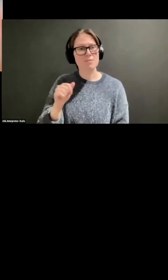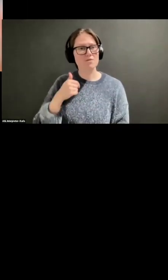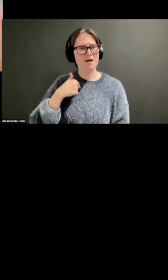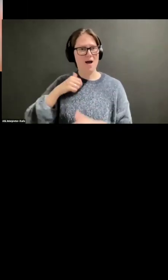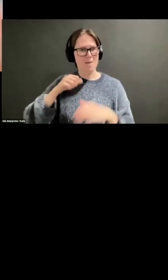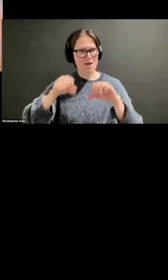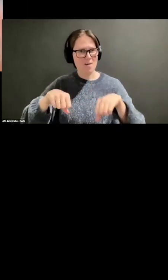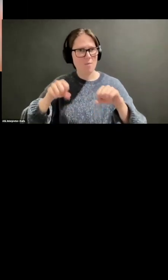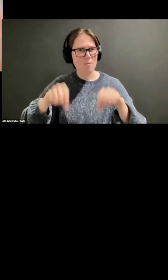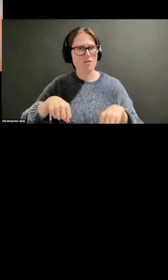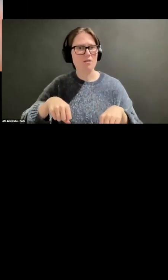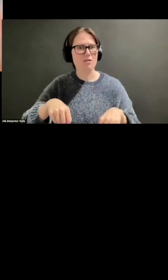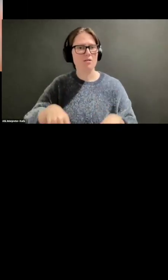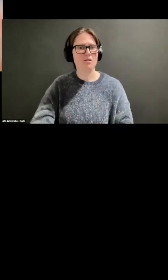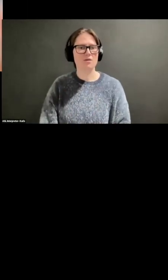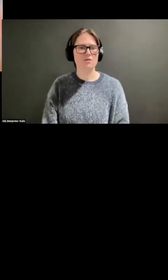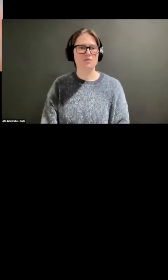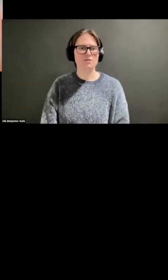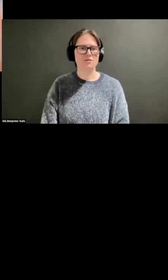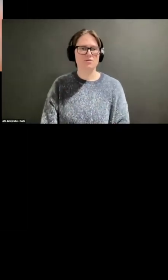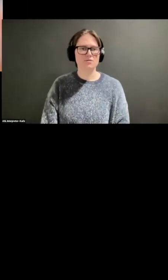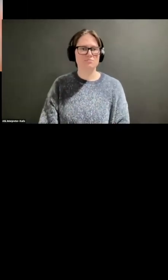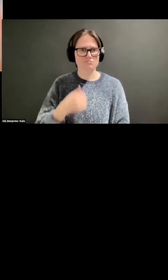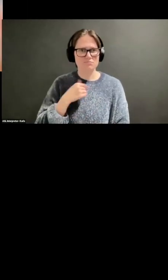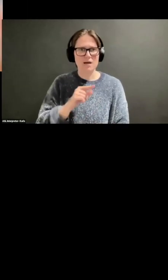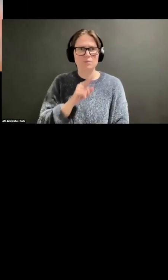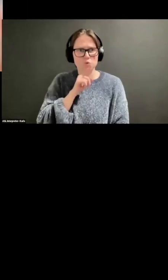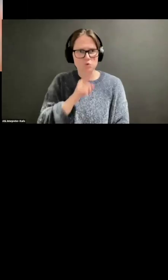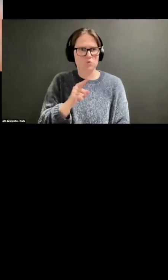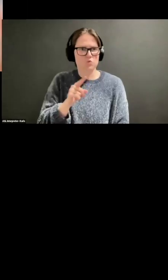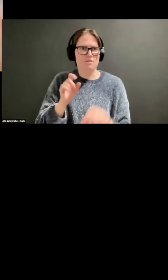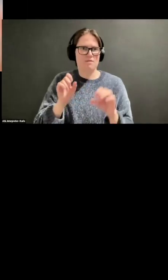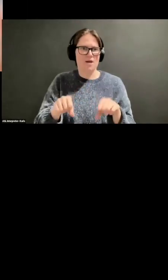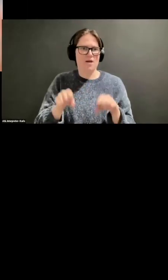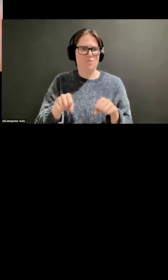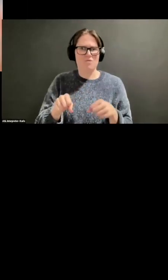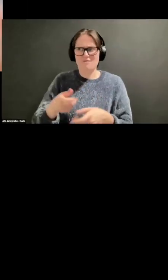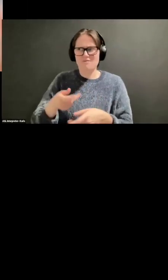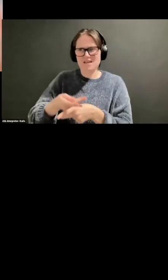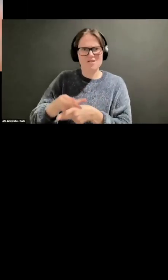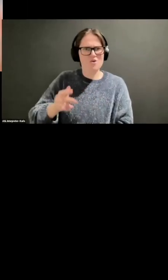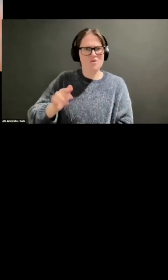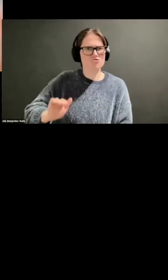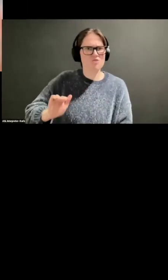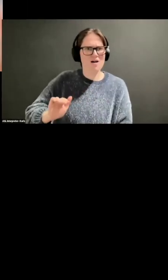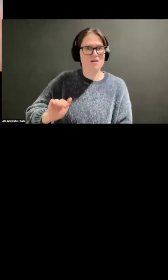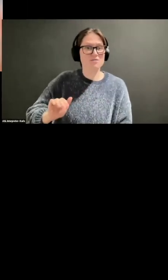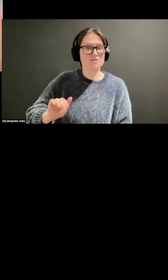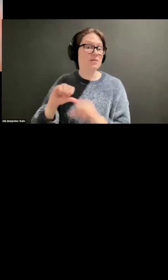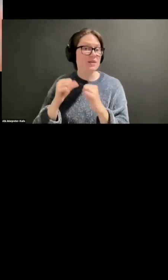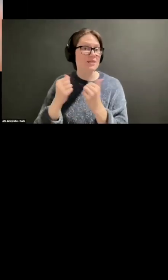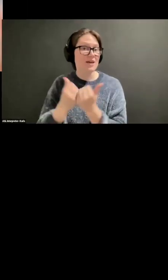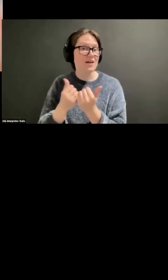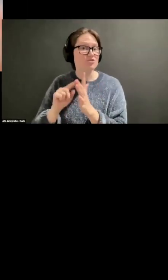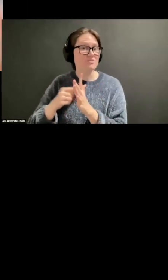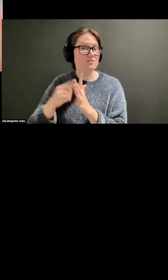And I am fully capable of taking care of a child. I mean, the agency initially told me they would not place